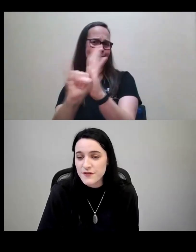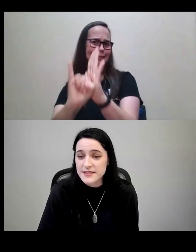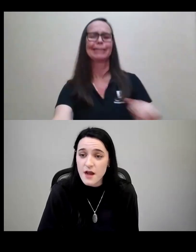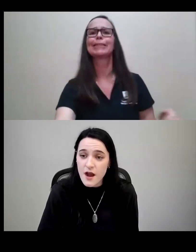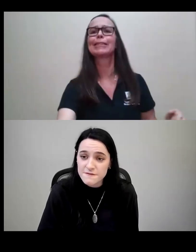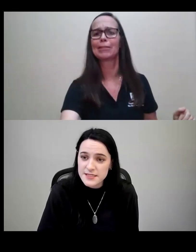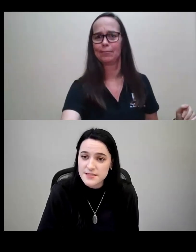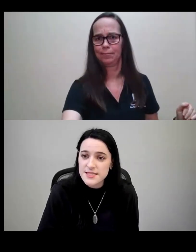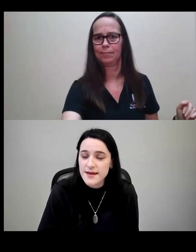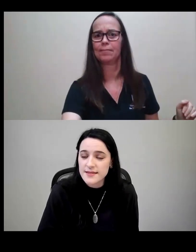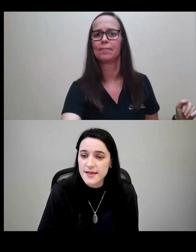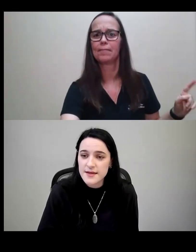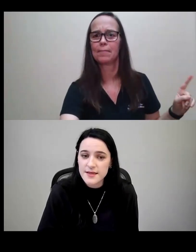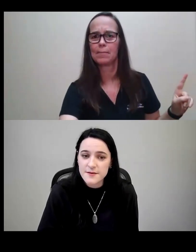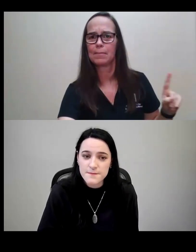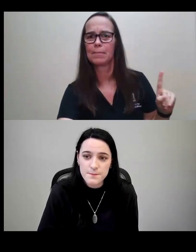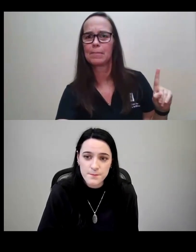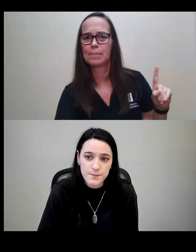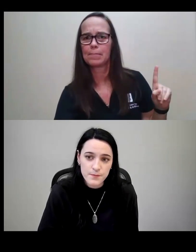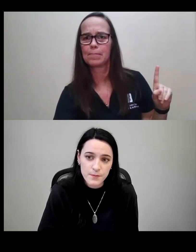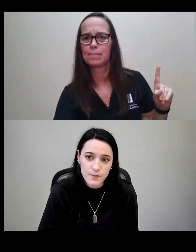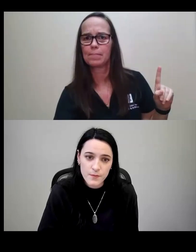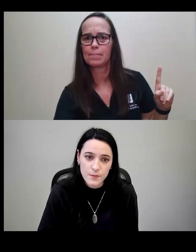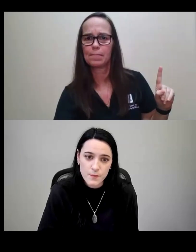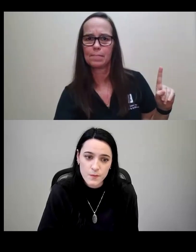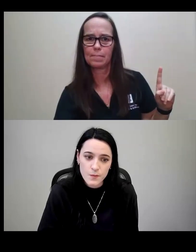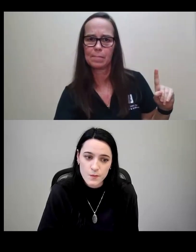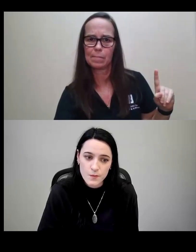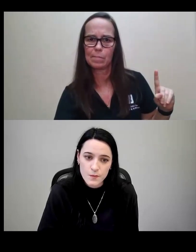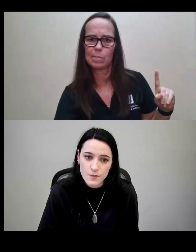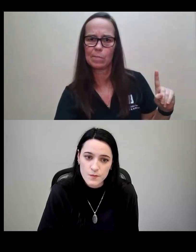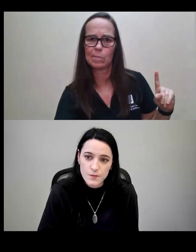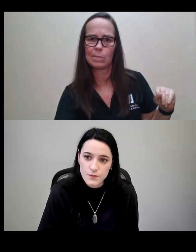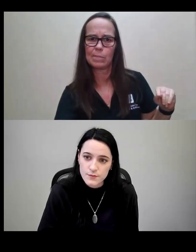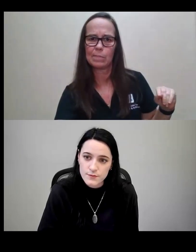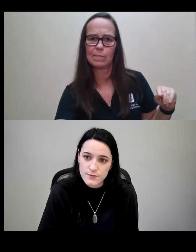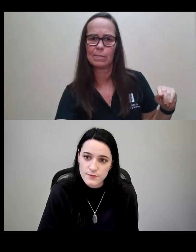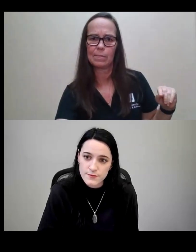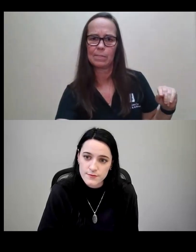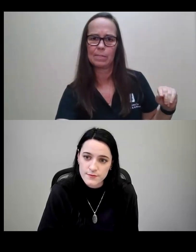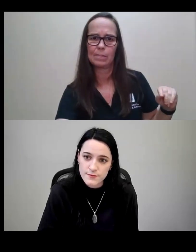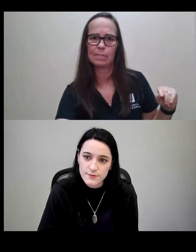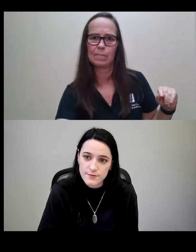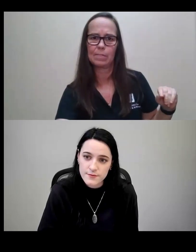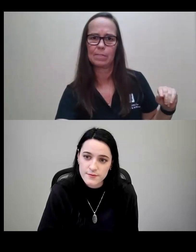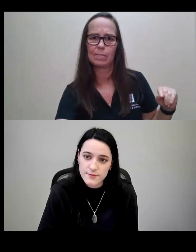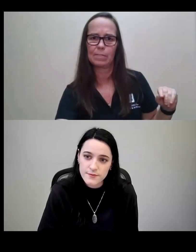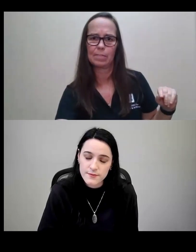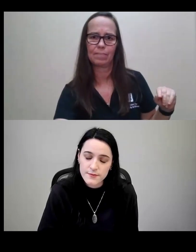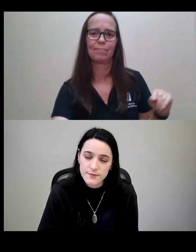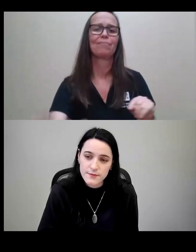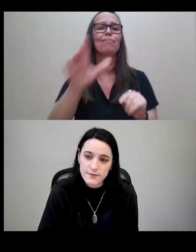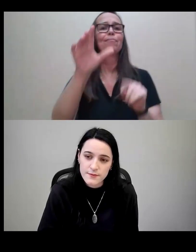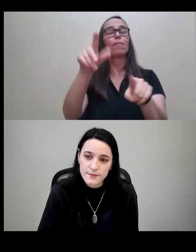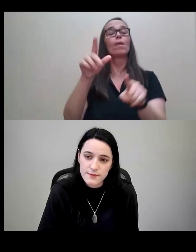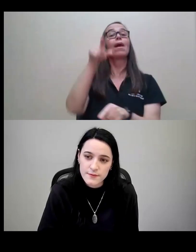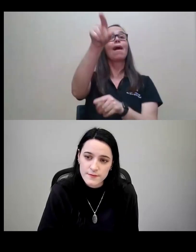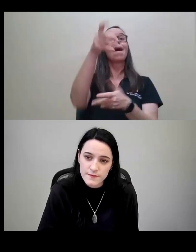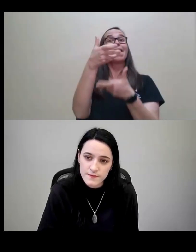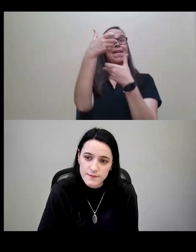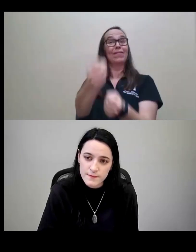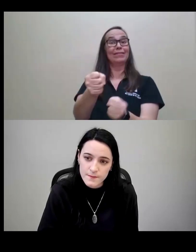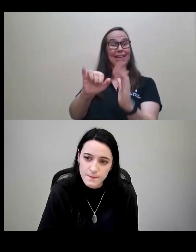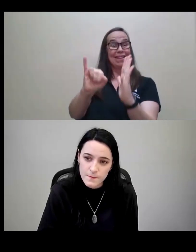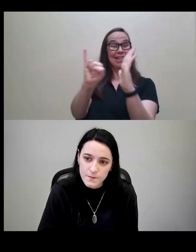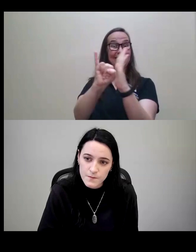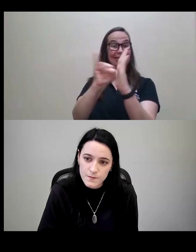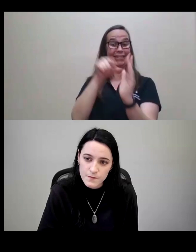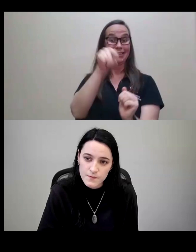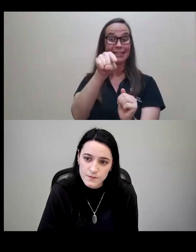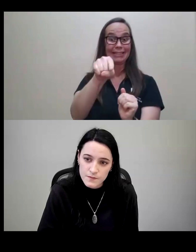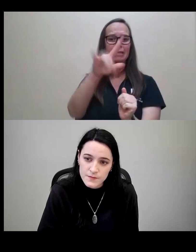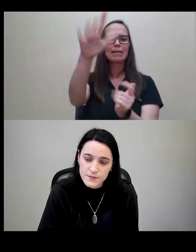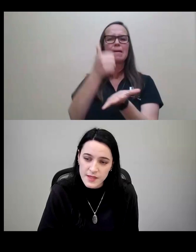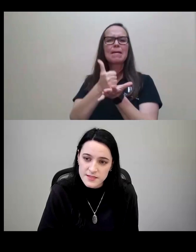it provides confidence and identity.